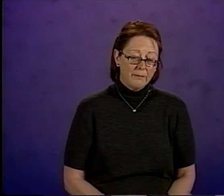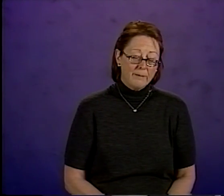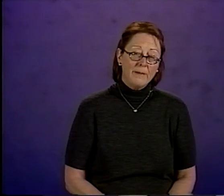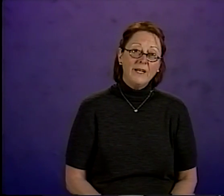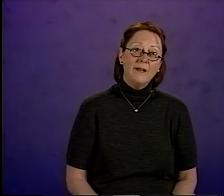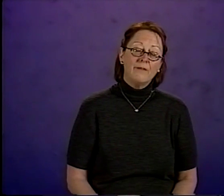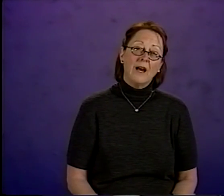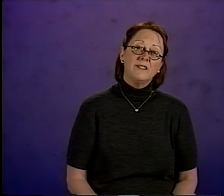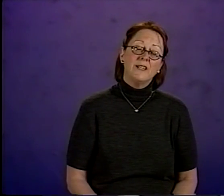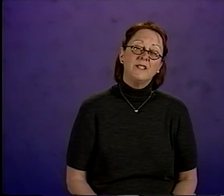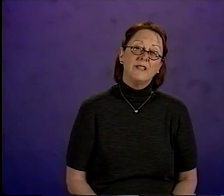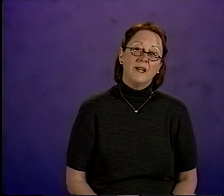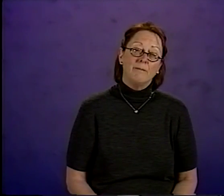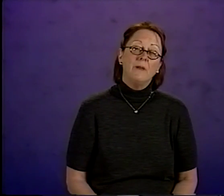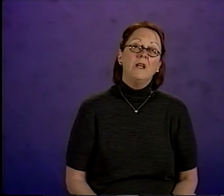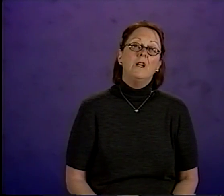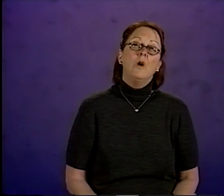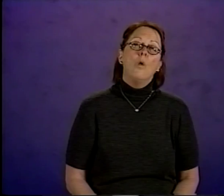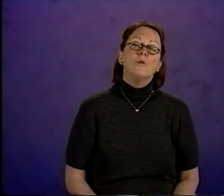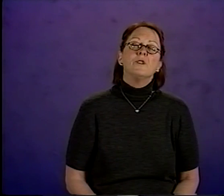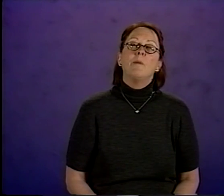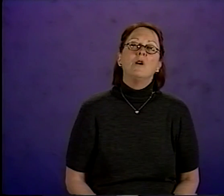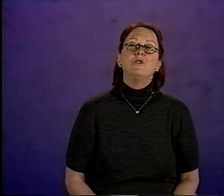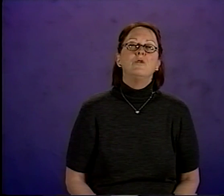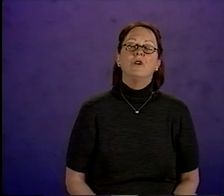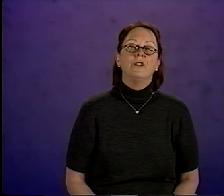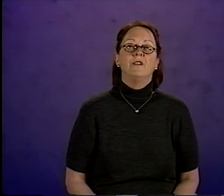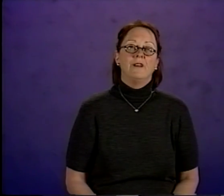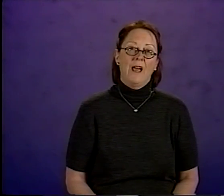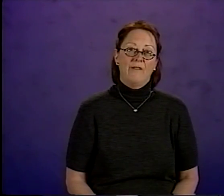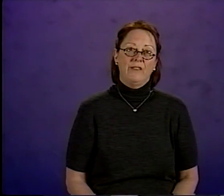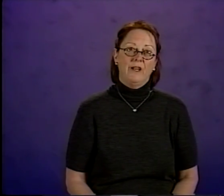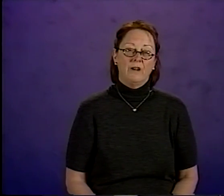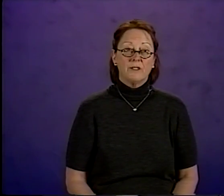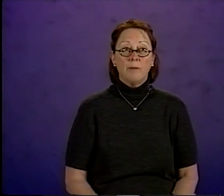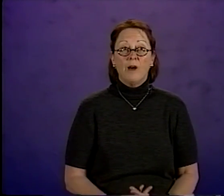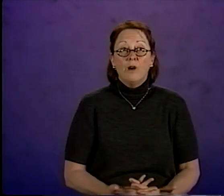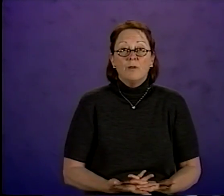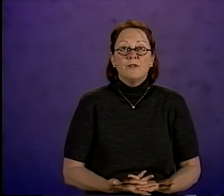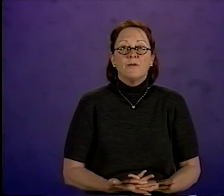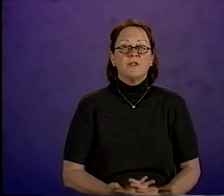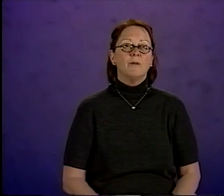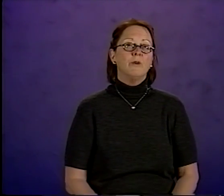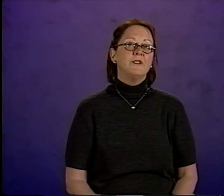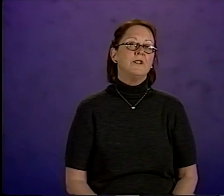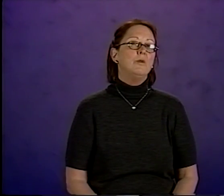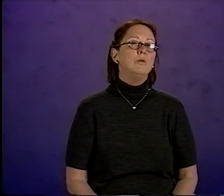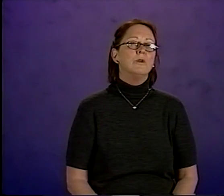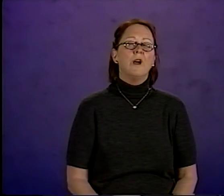But many---I said to them, "Suppose you couldn't have it there. Suppose for some reason you were